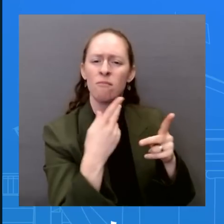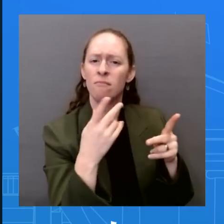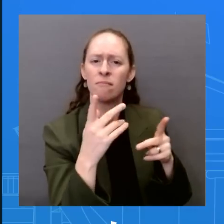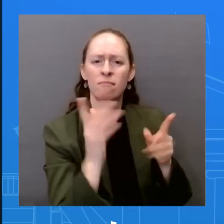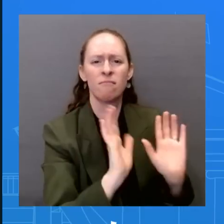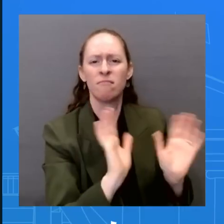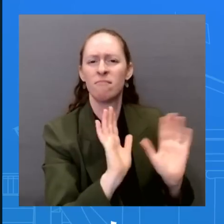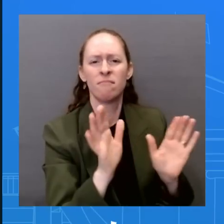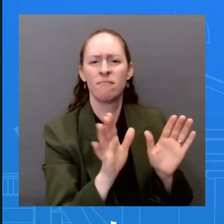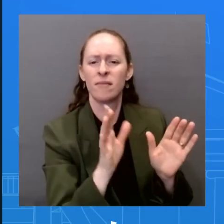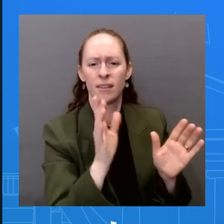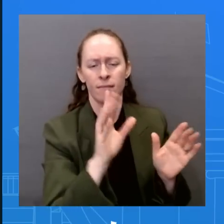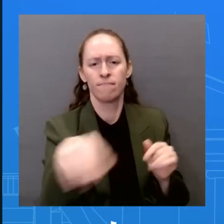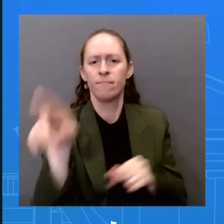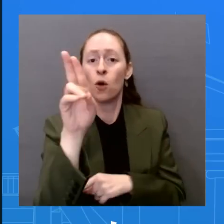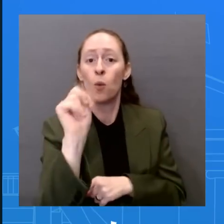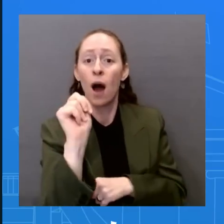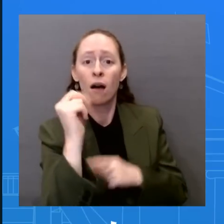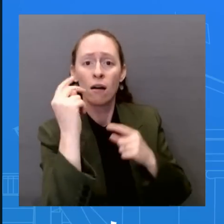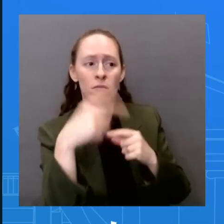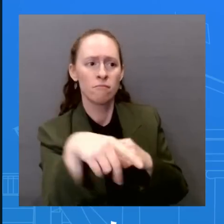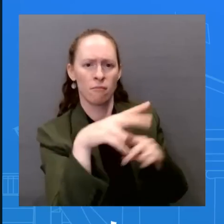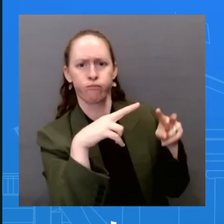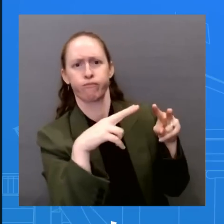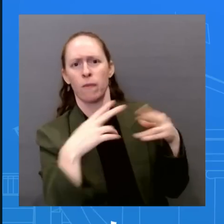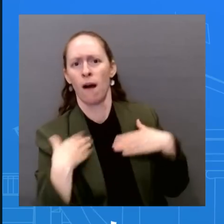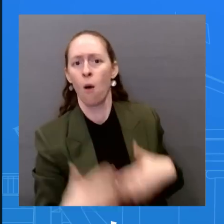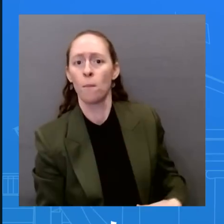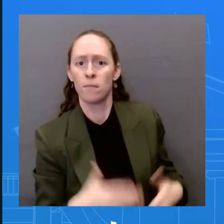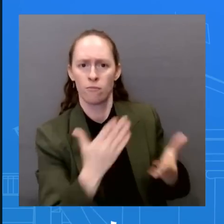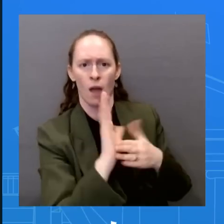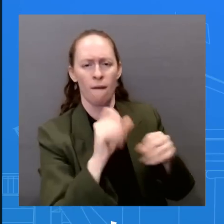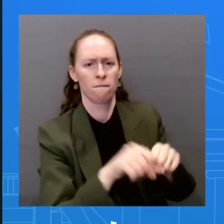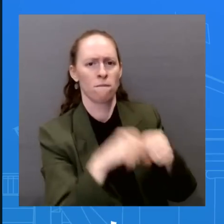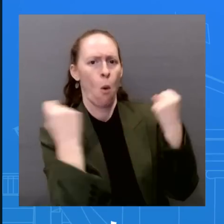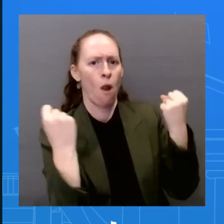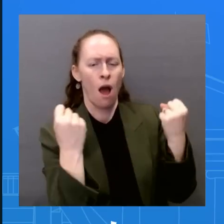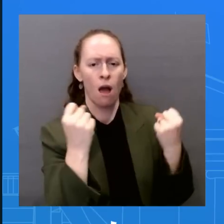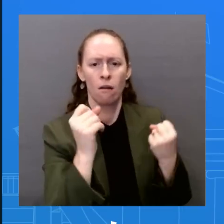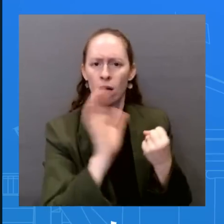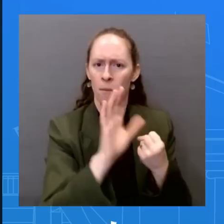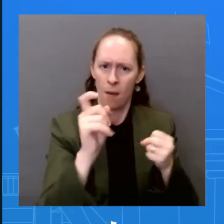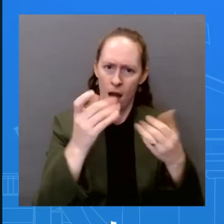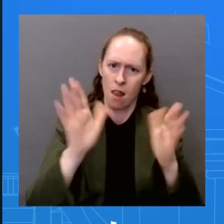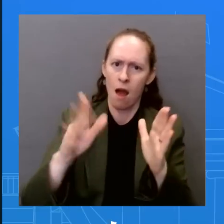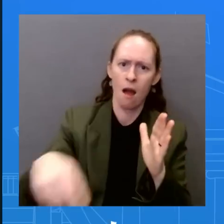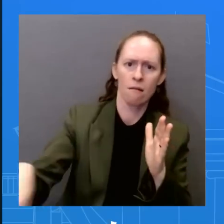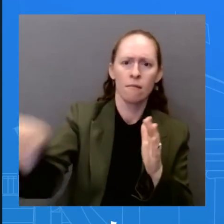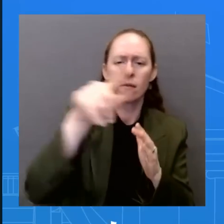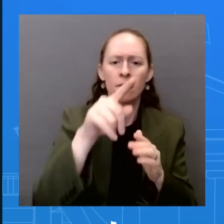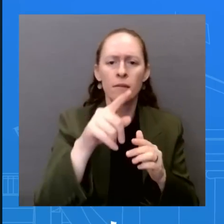and human rights organizations access to these filtration sites and to those who have been sent to Russia.